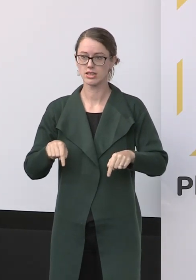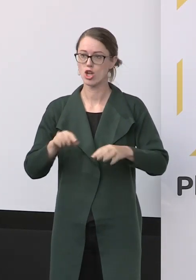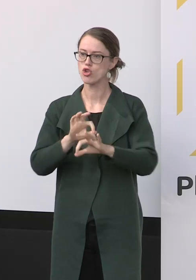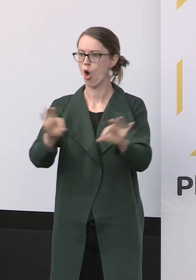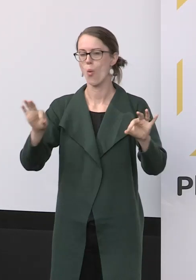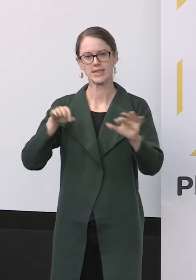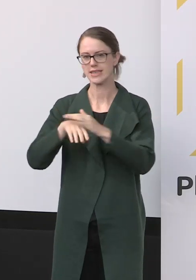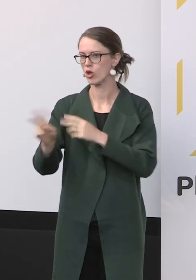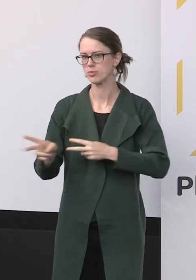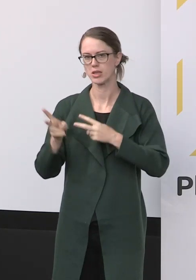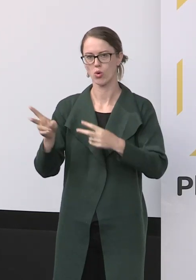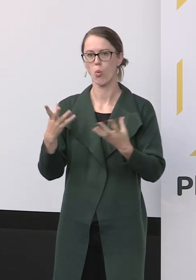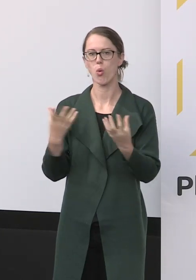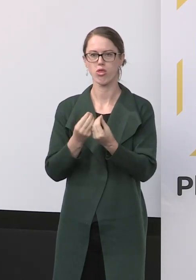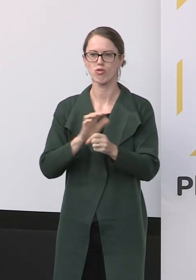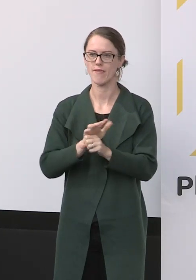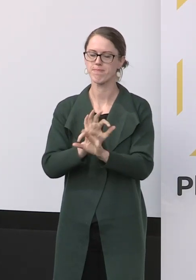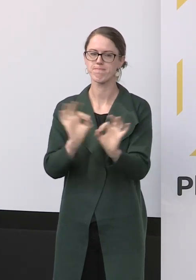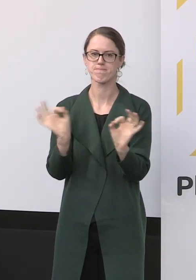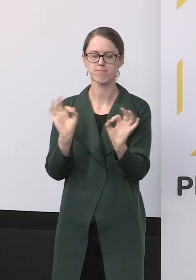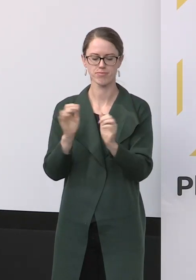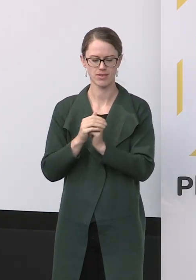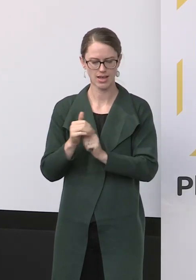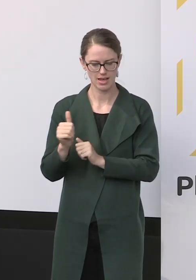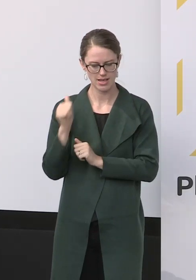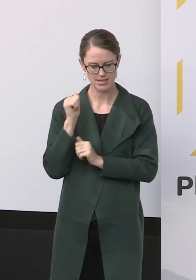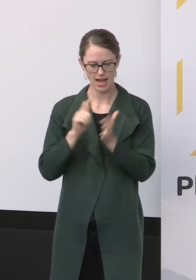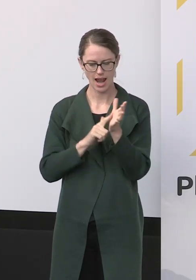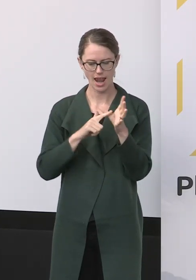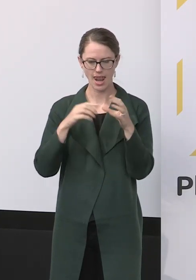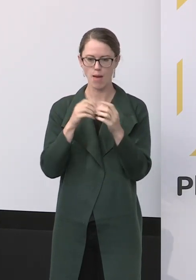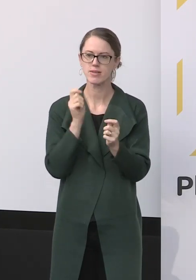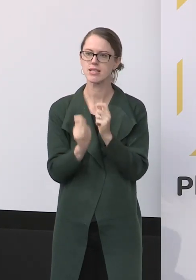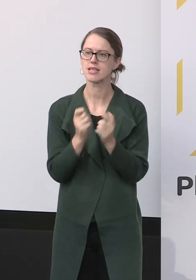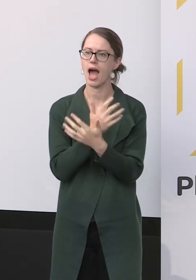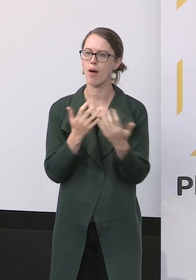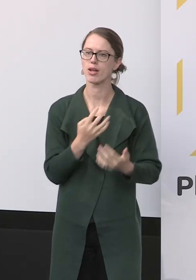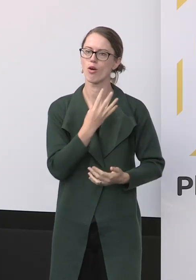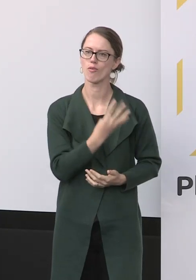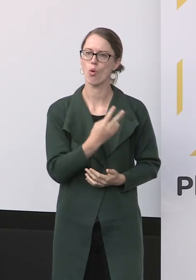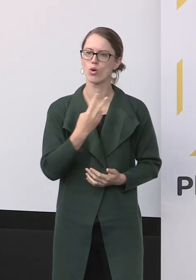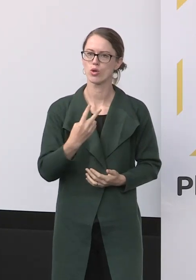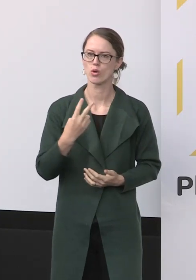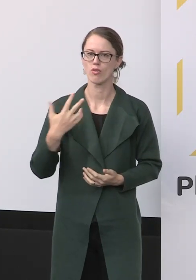22. Again, today, there is